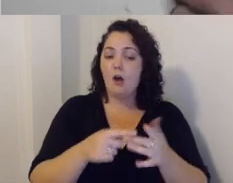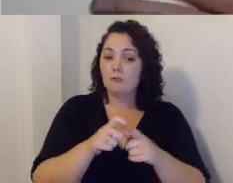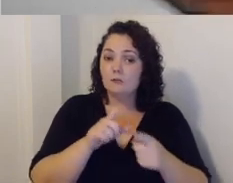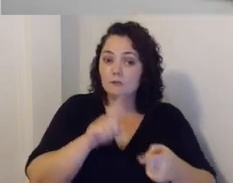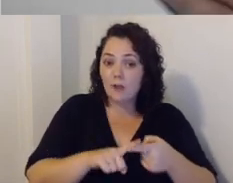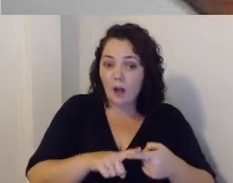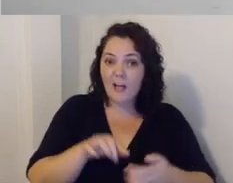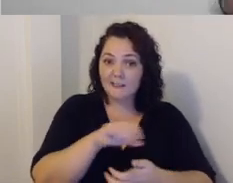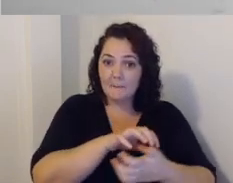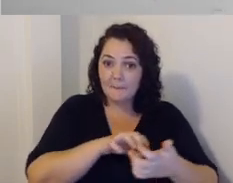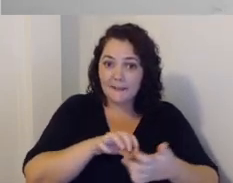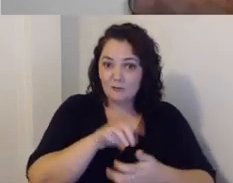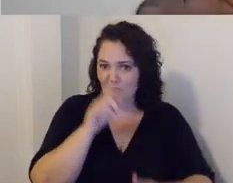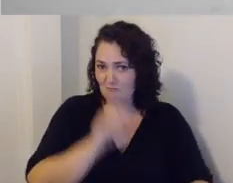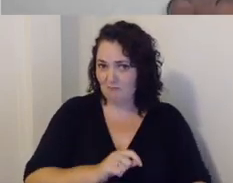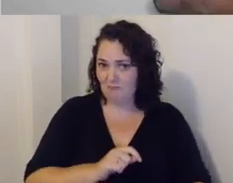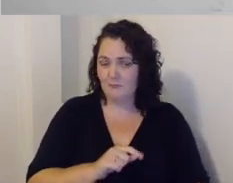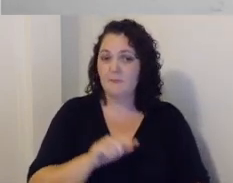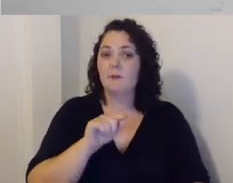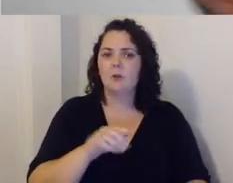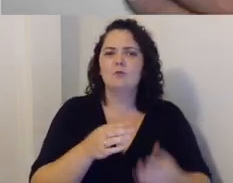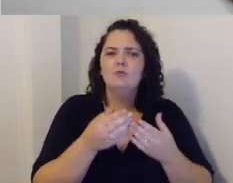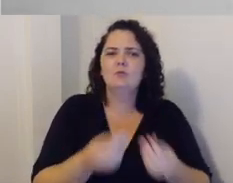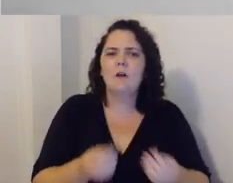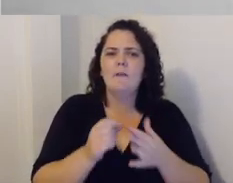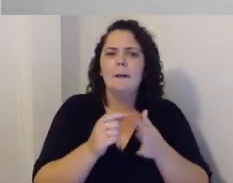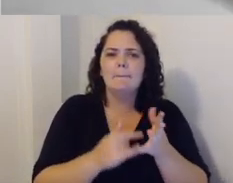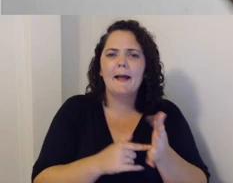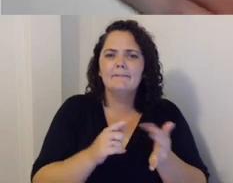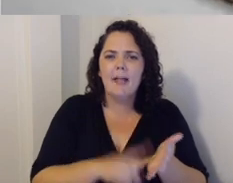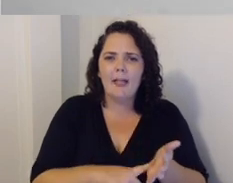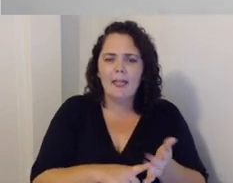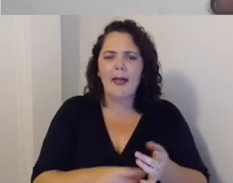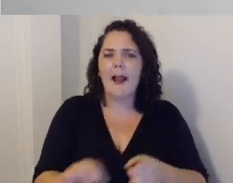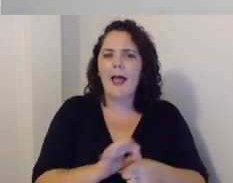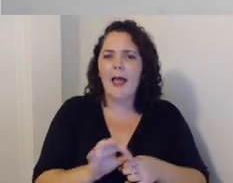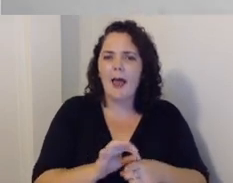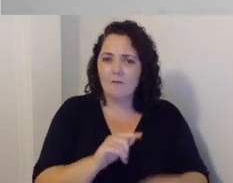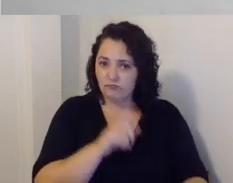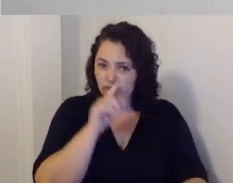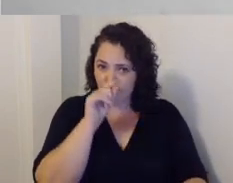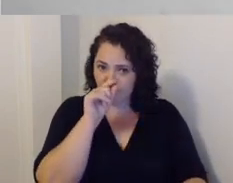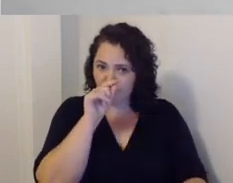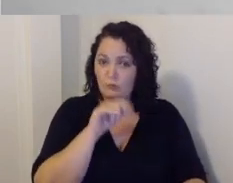by using even pastel soft pastel what I'll oftentimes do is take soft pastels and even just